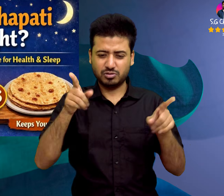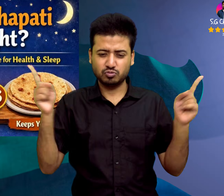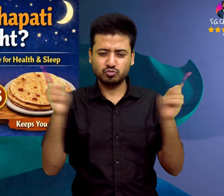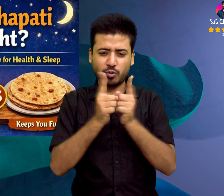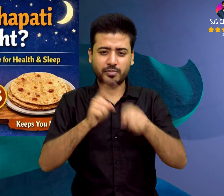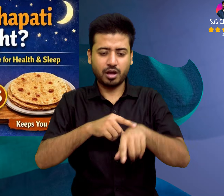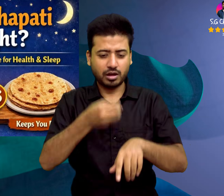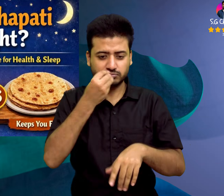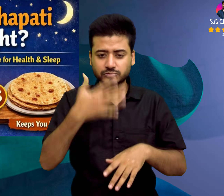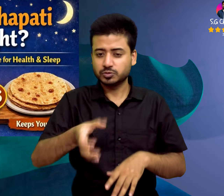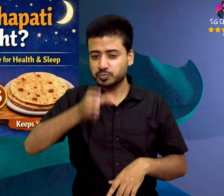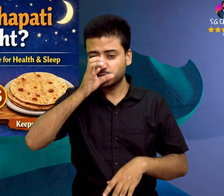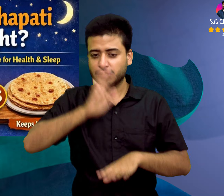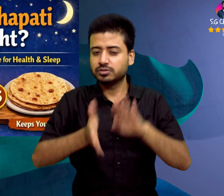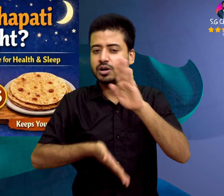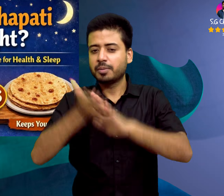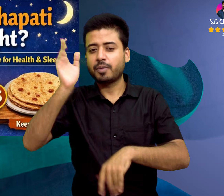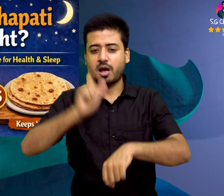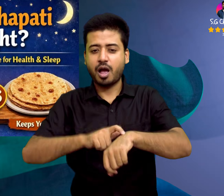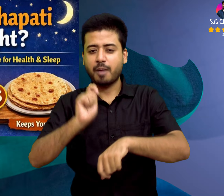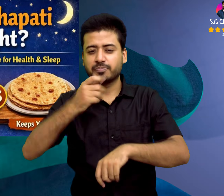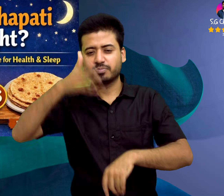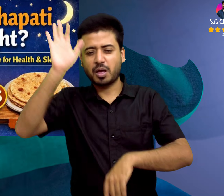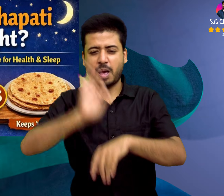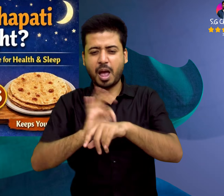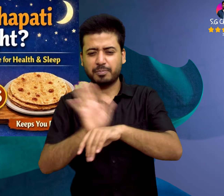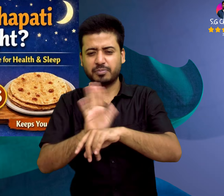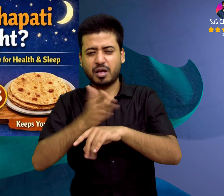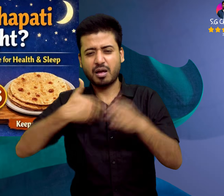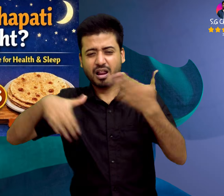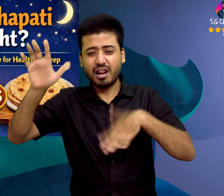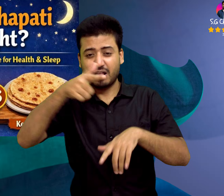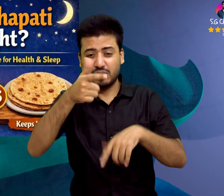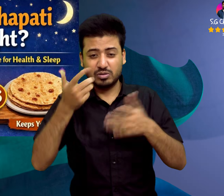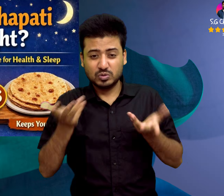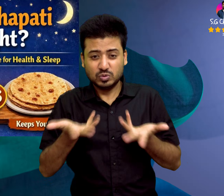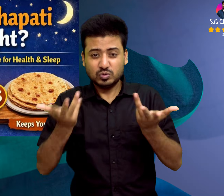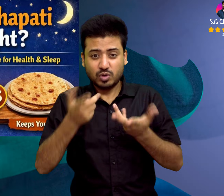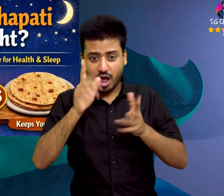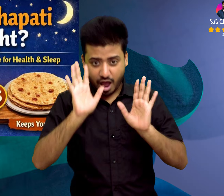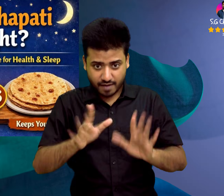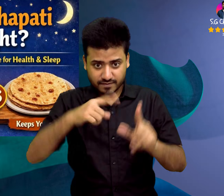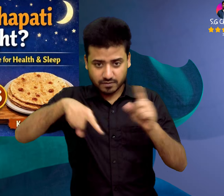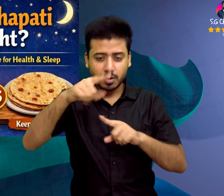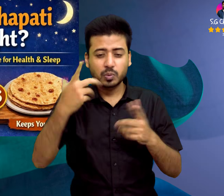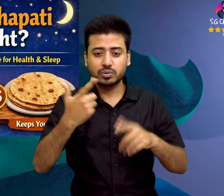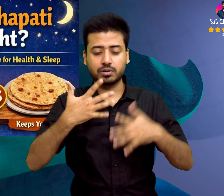by contrast, is an unaged high moisture dairy product. The bulk of its mass is derived from